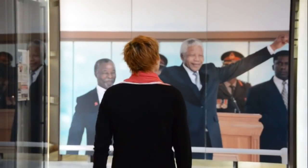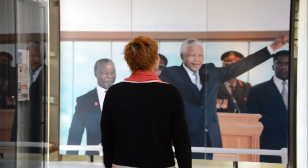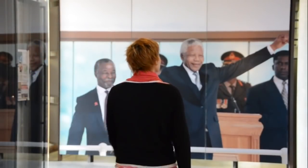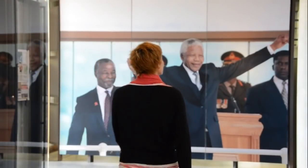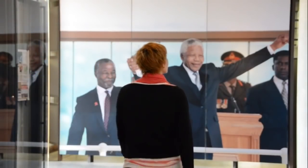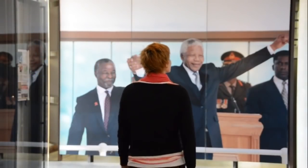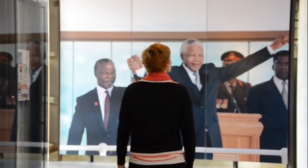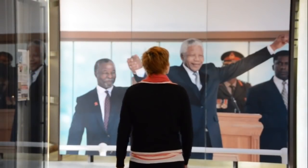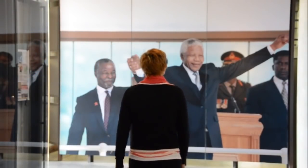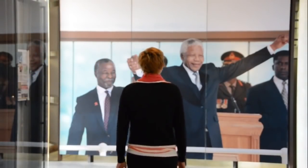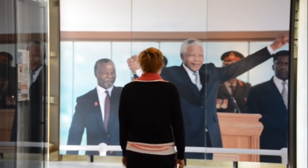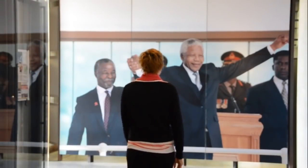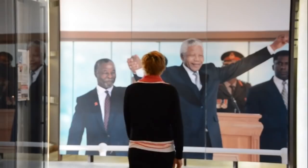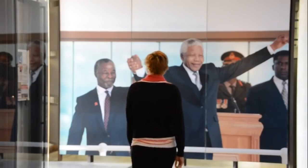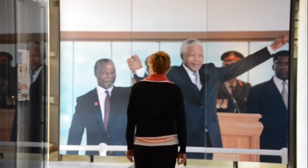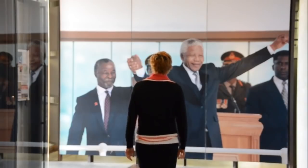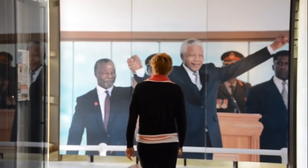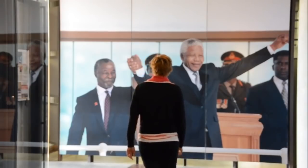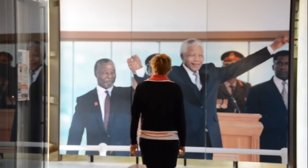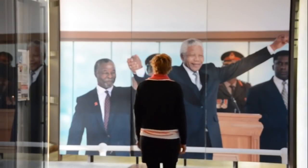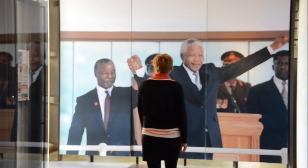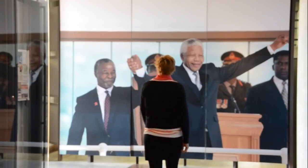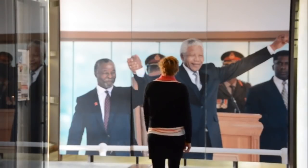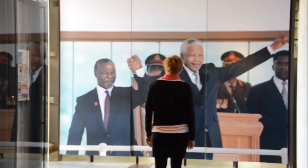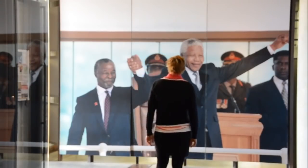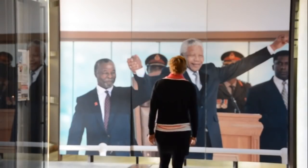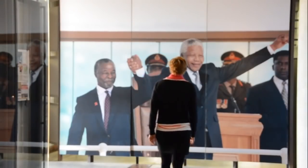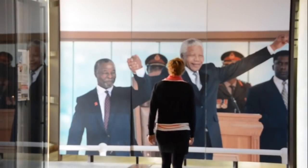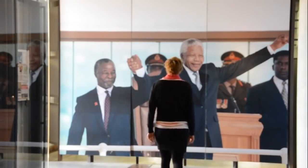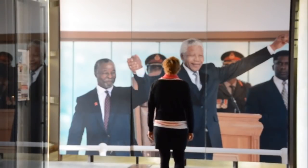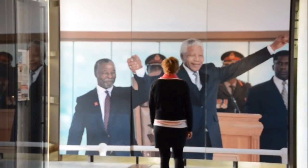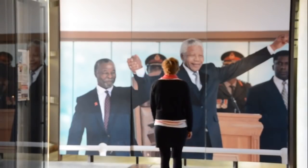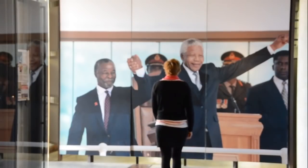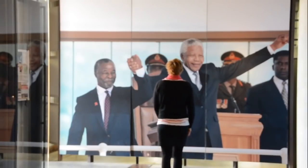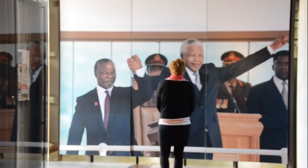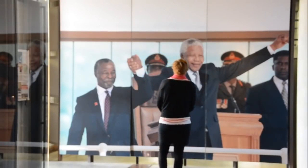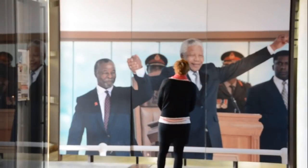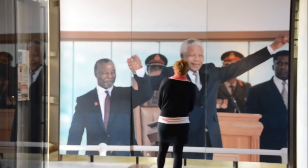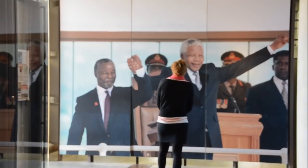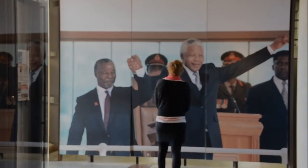the year 2011.